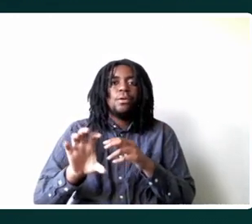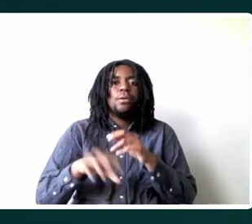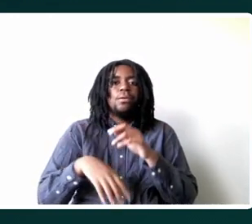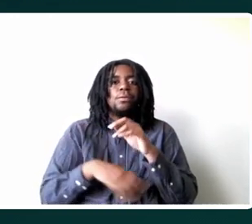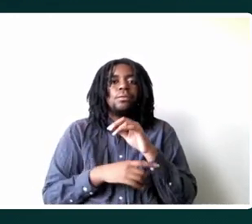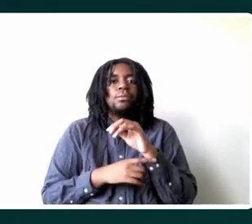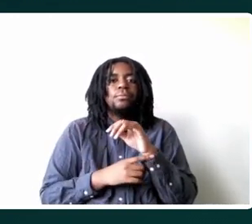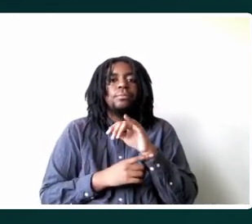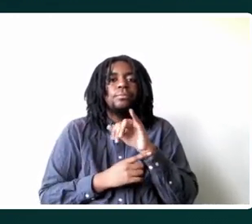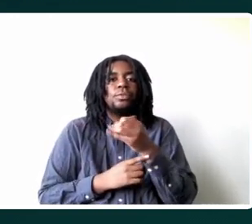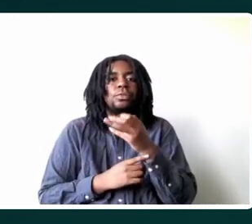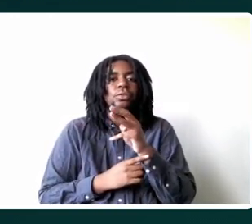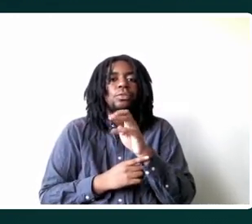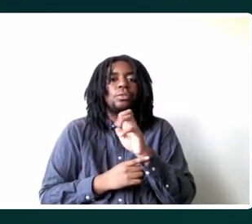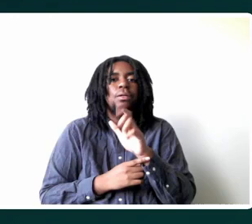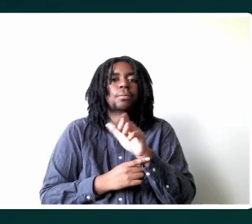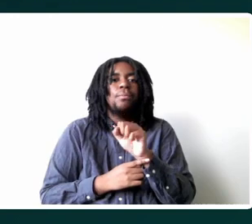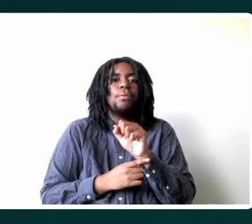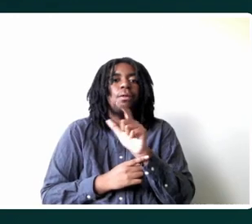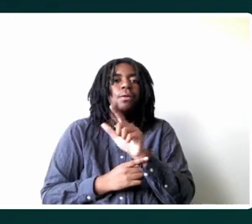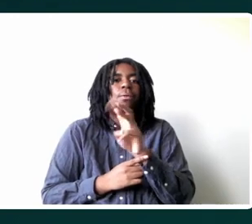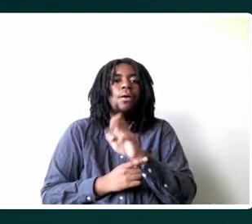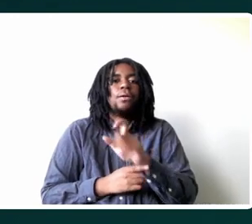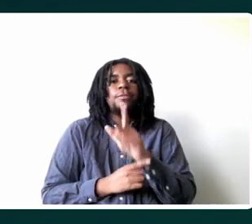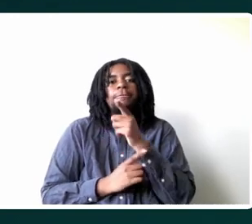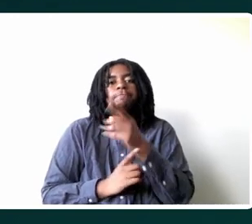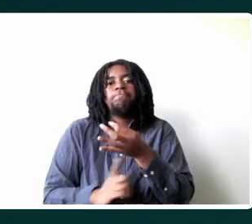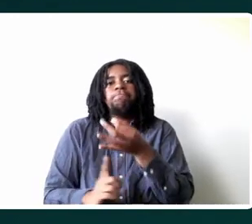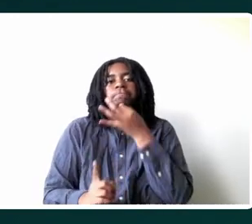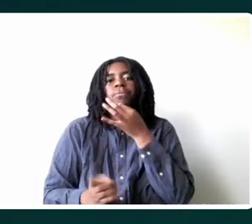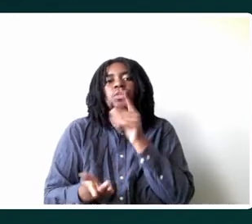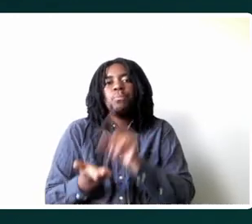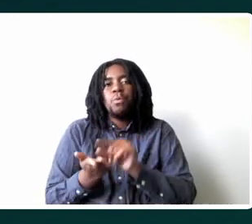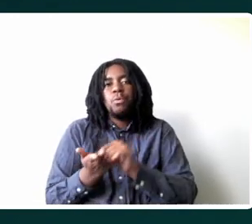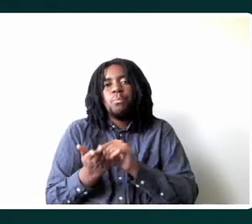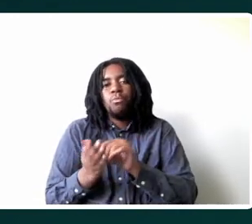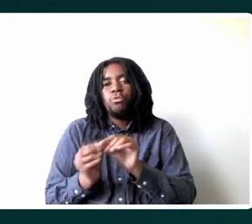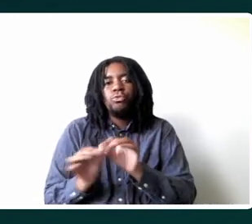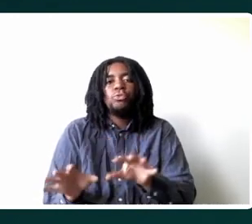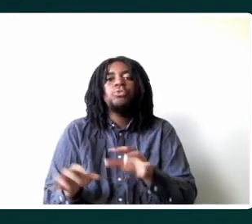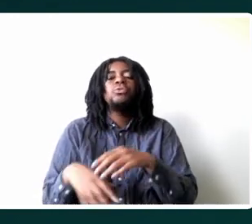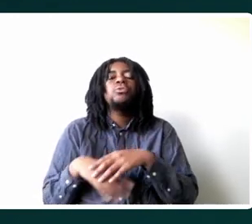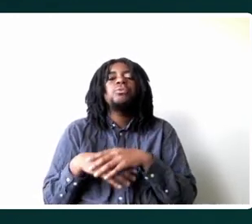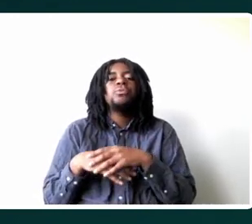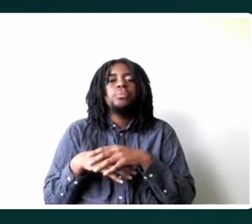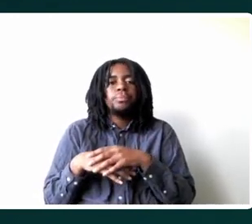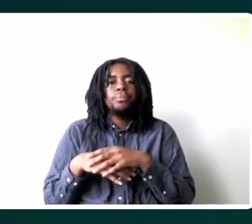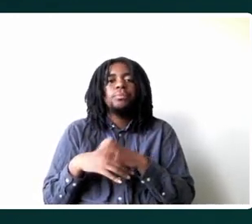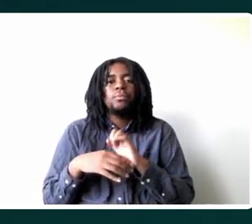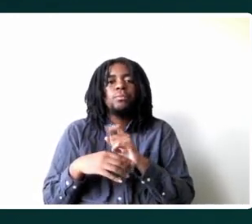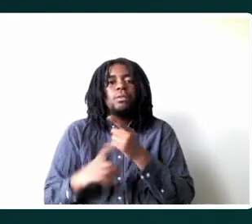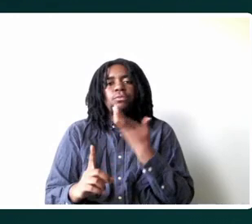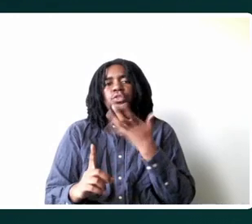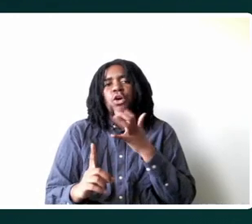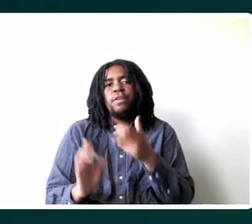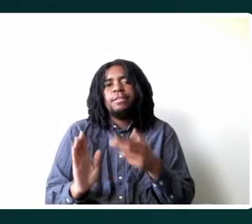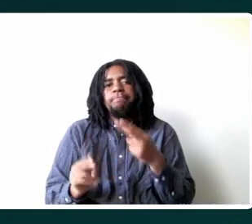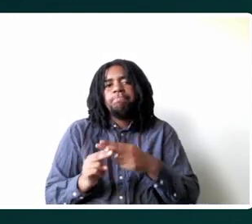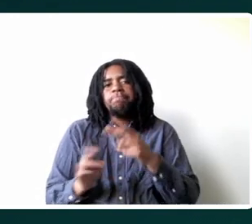in 1930, he was already quite well known as a printmaker particularly of the Harlem Renaissance.